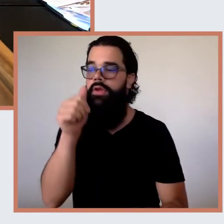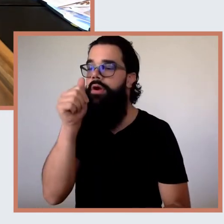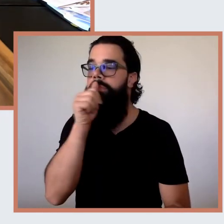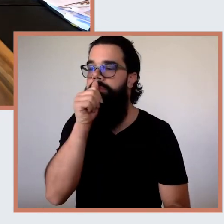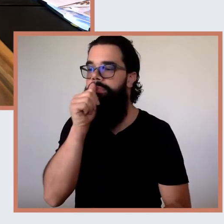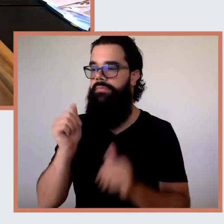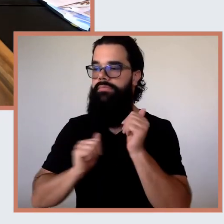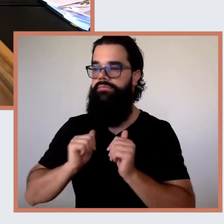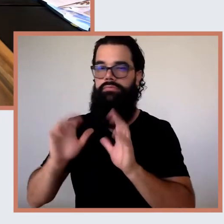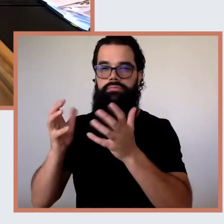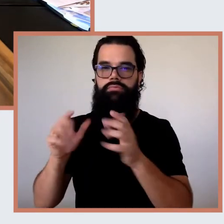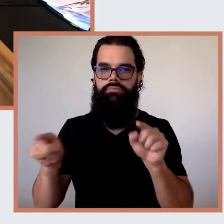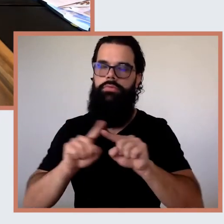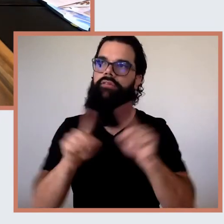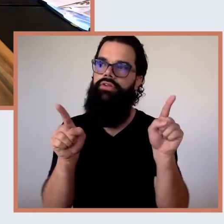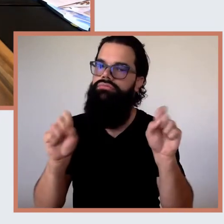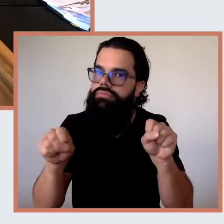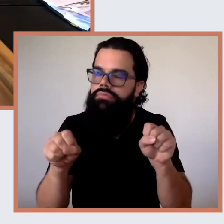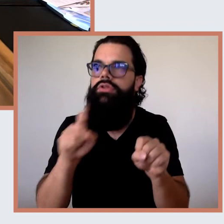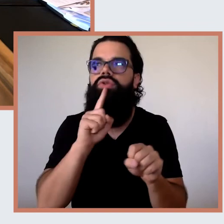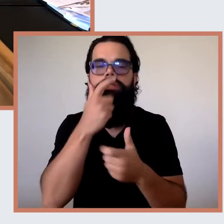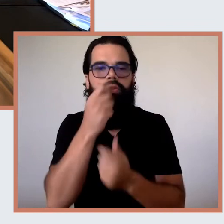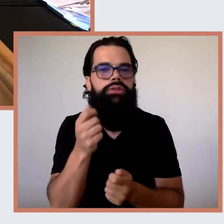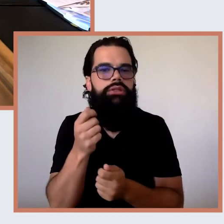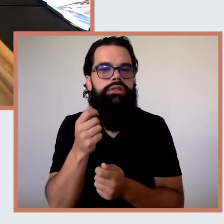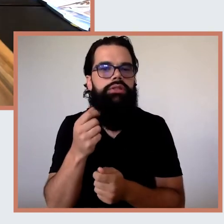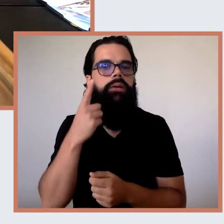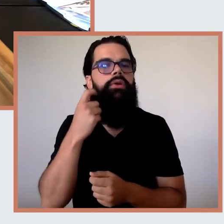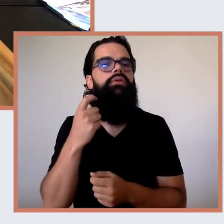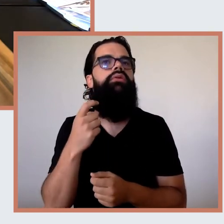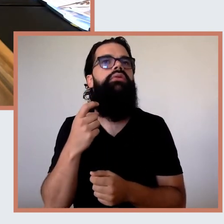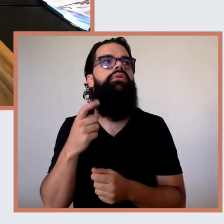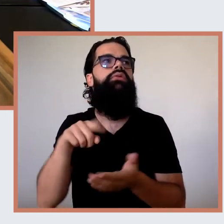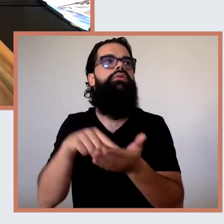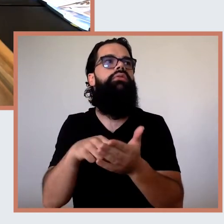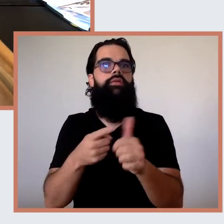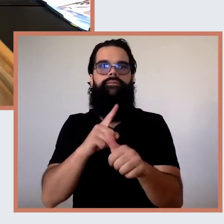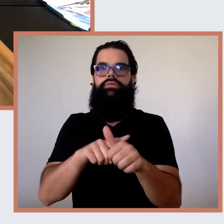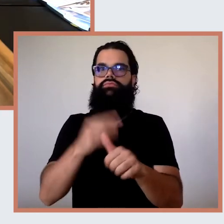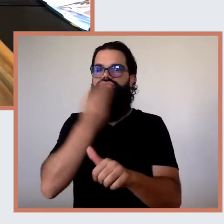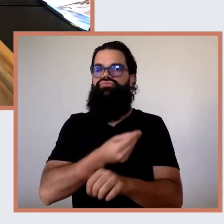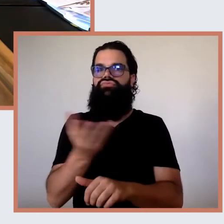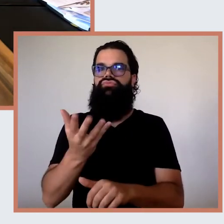as a teacher, who's teaching acting. And it's such an interesting thing. I'm saying this for the very first time out loud,